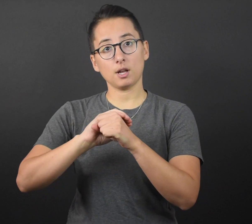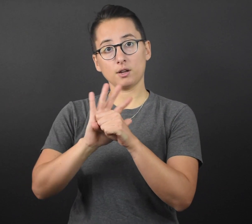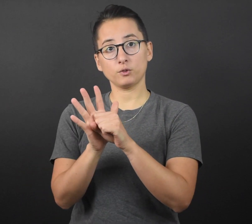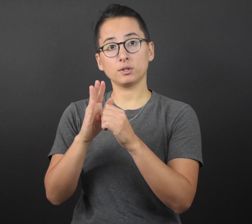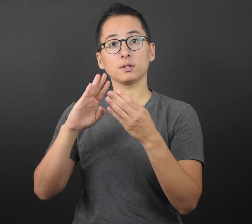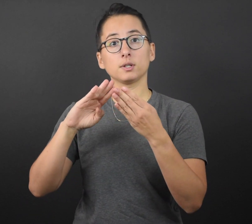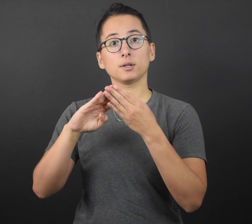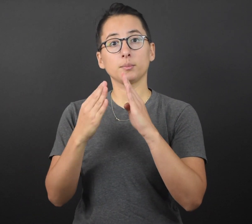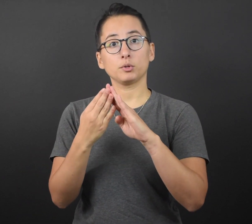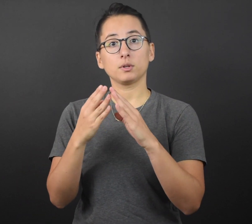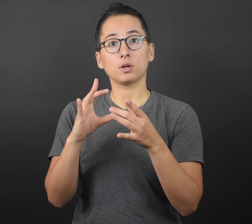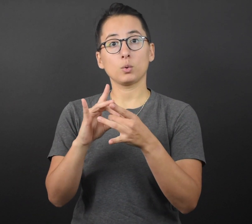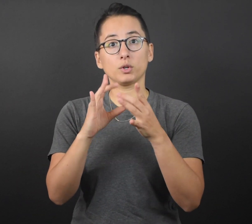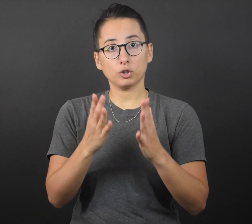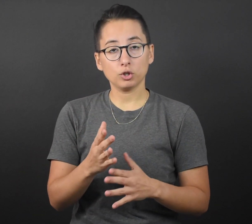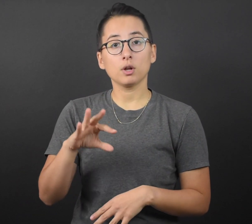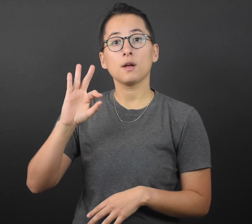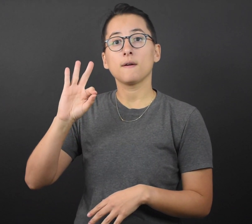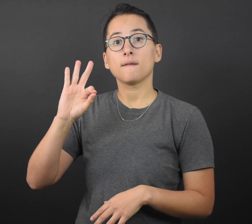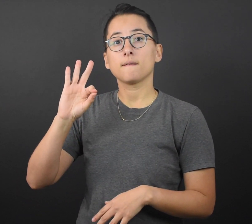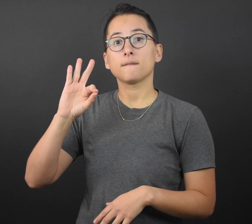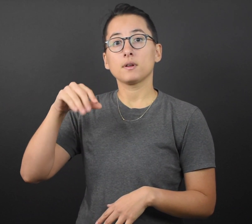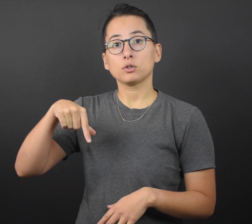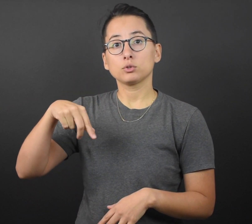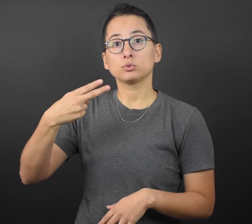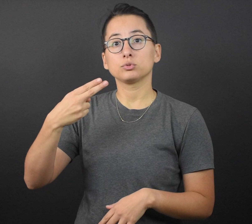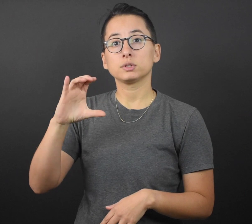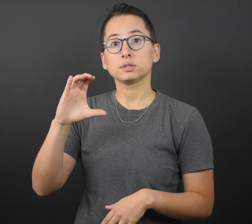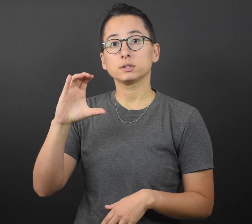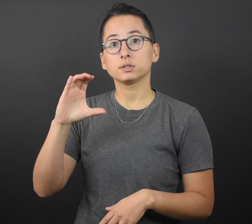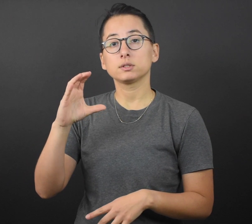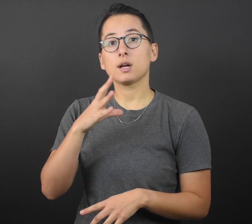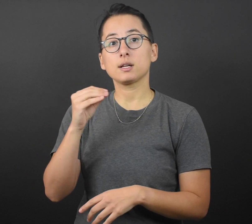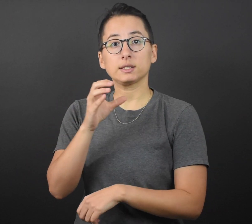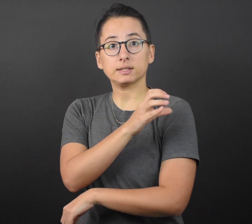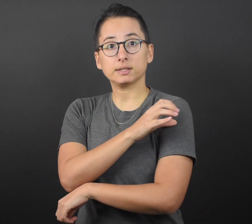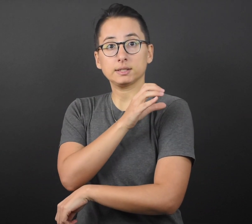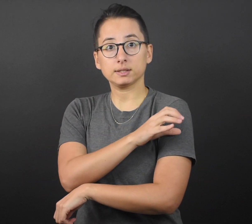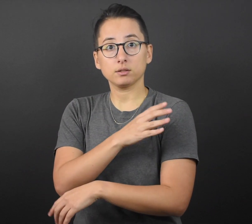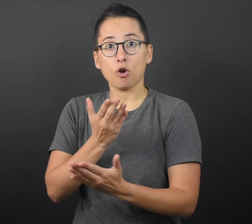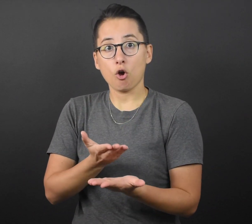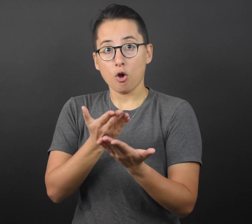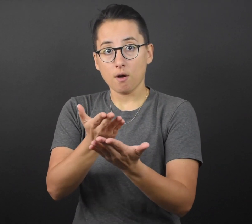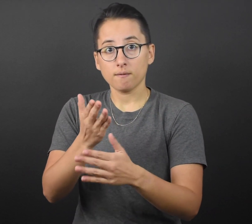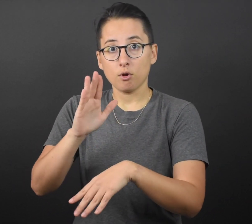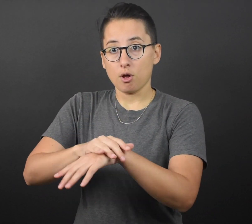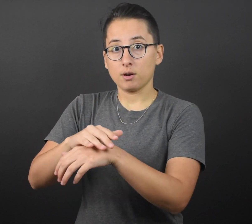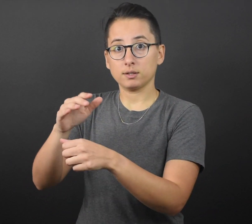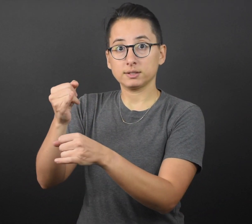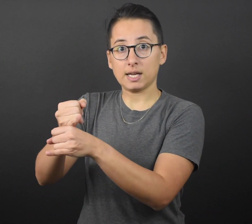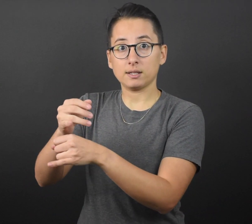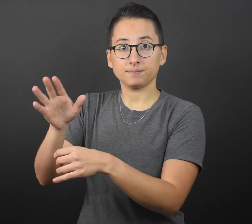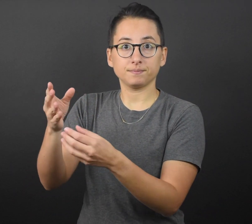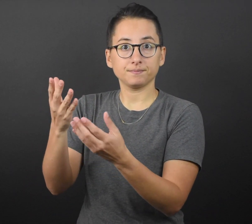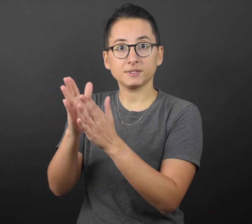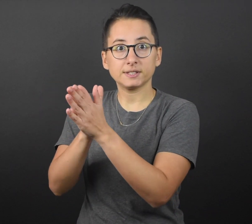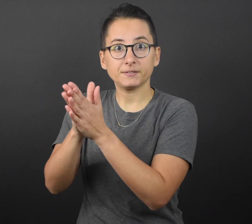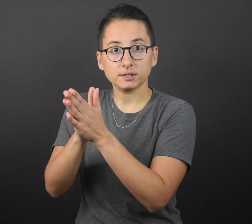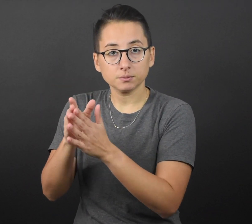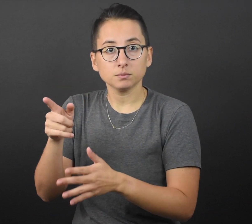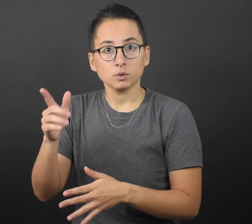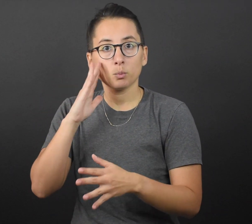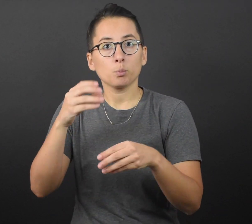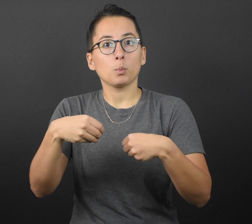COVID-19 Community Coordinators, FQHCs, and clinics offering on-site incentives will provide